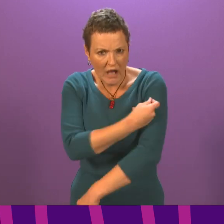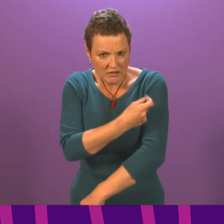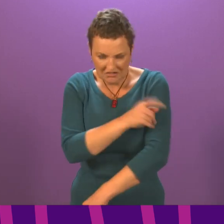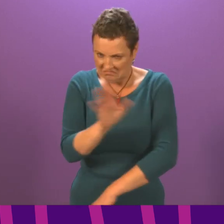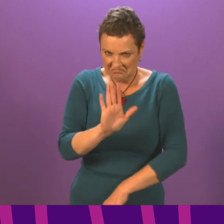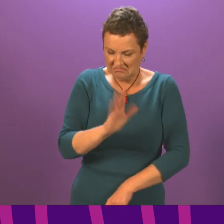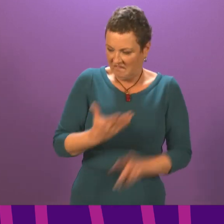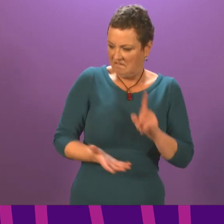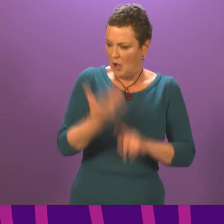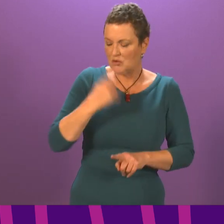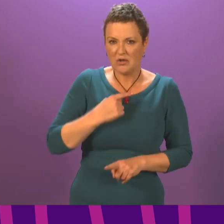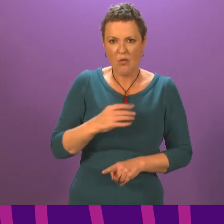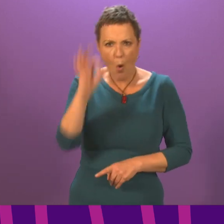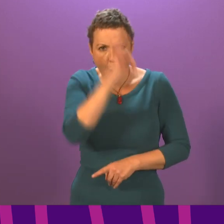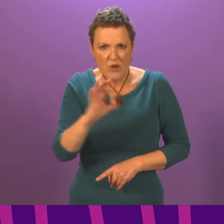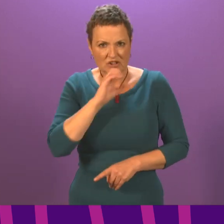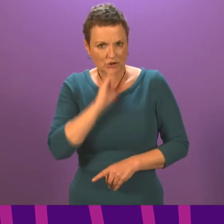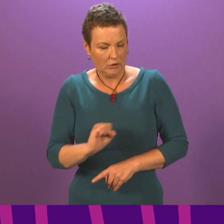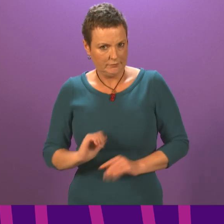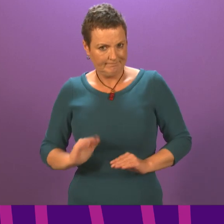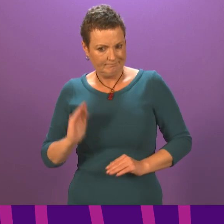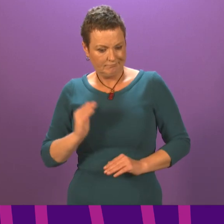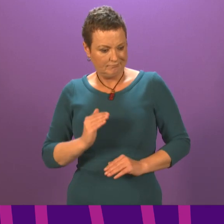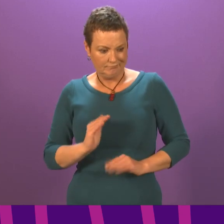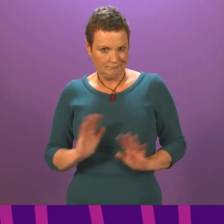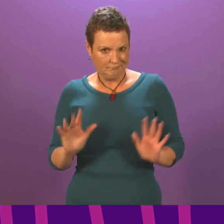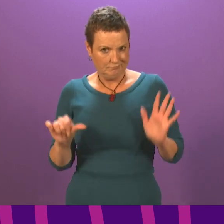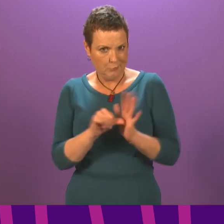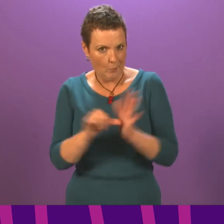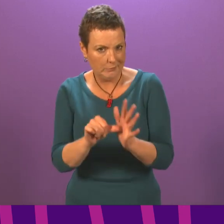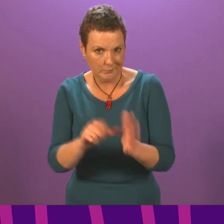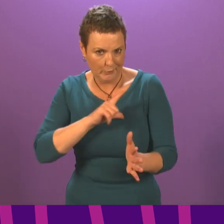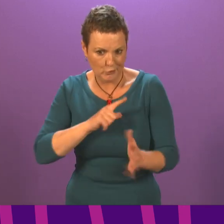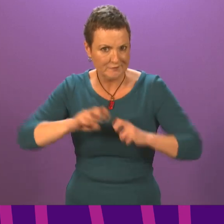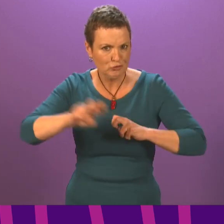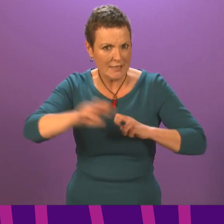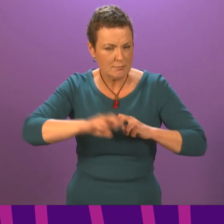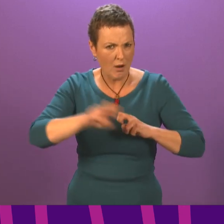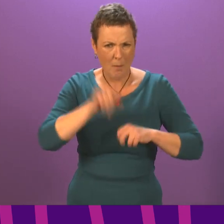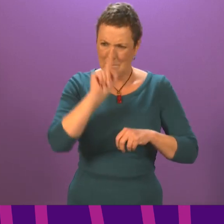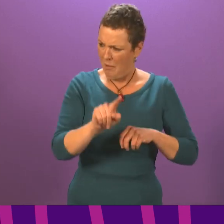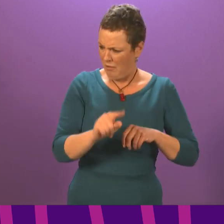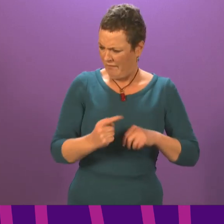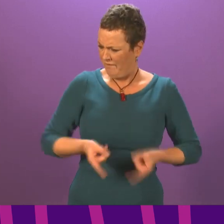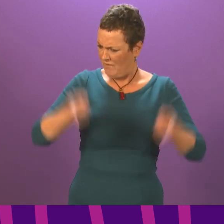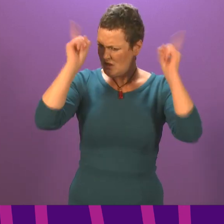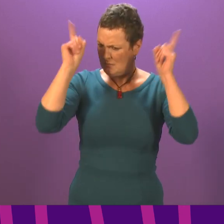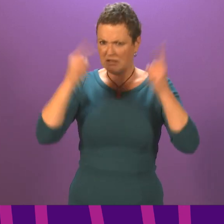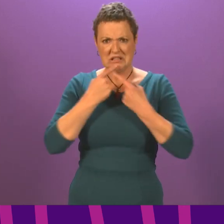on the smaller islands of Orkney and Shetland. As there was nothing on that in the First